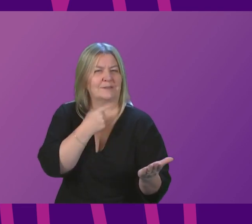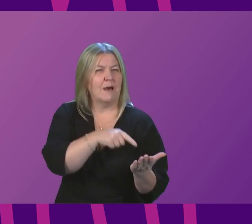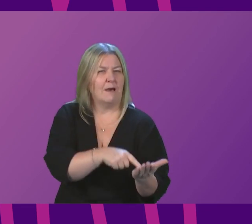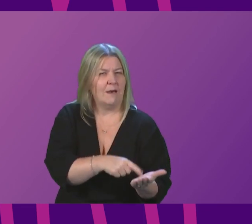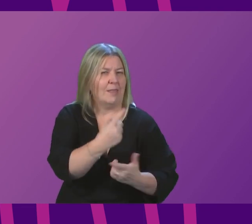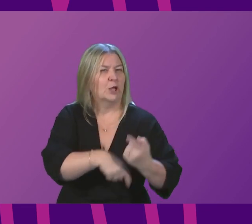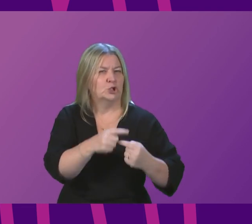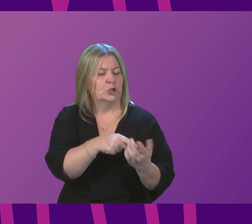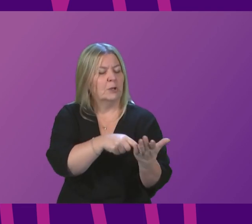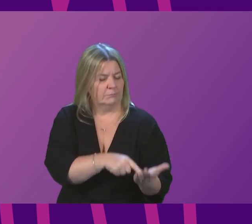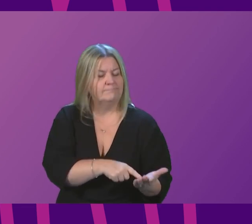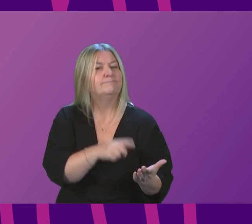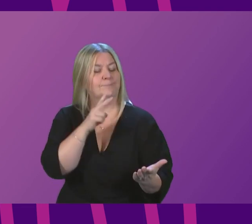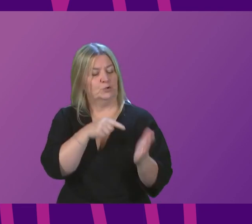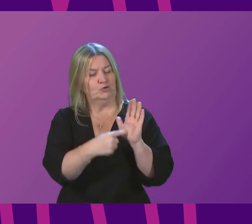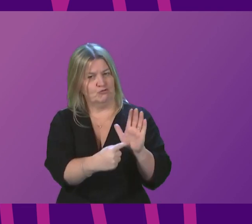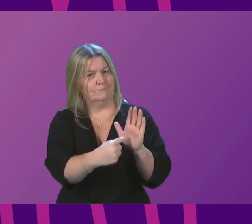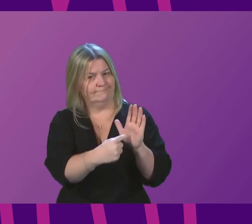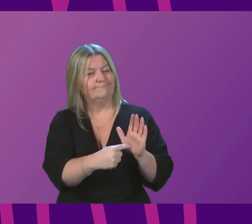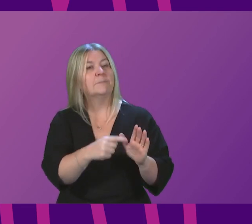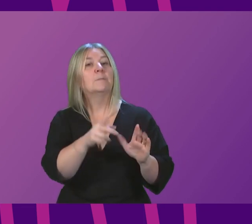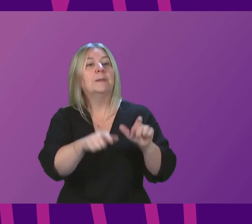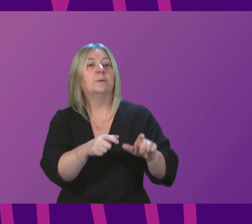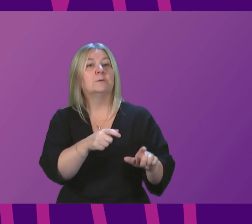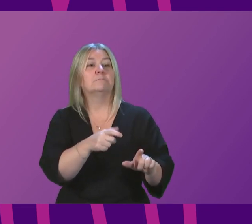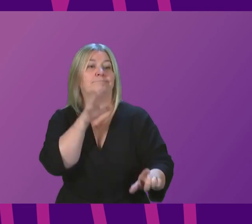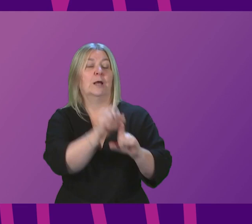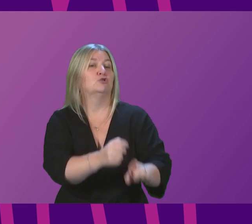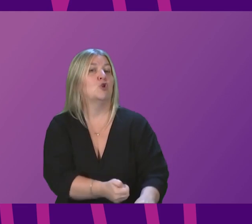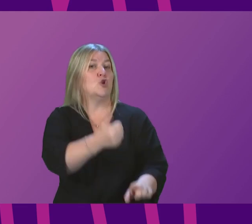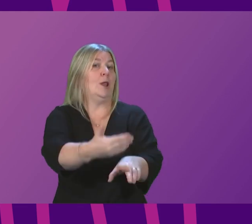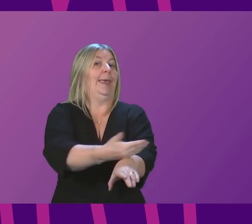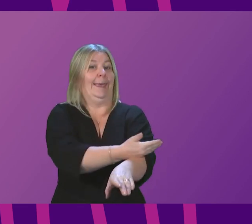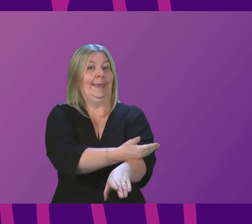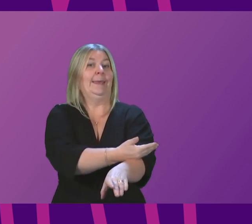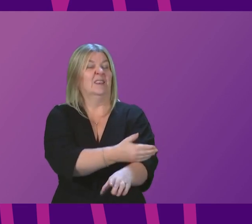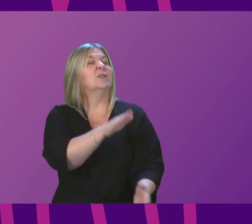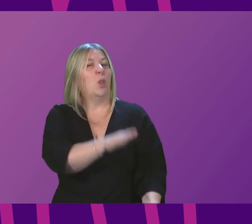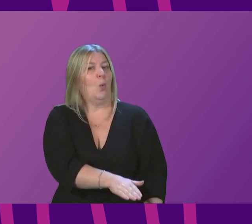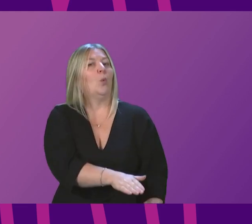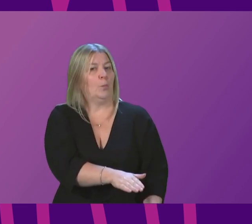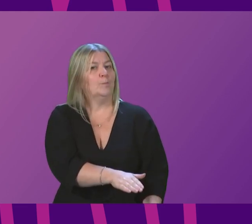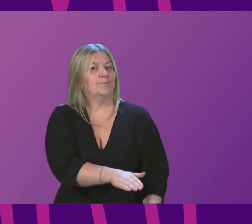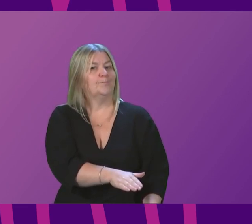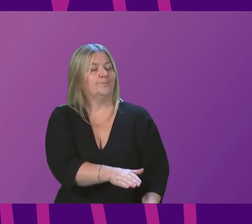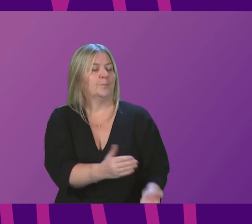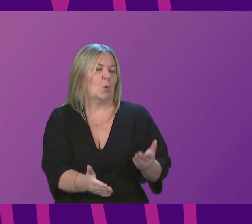That report showed that the number of people diagnosed at the early stage is lower than would have been expected had the Covid pandemic not happened.